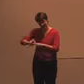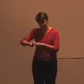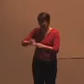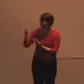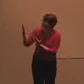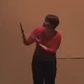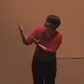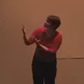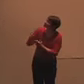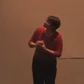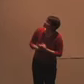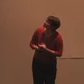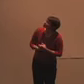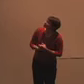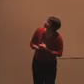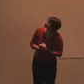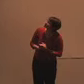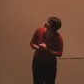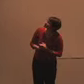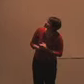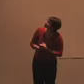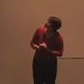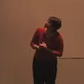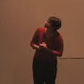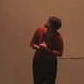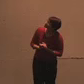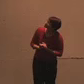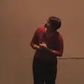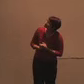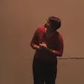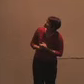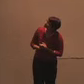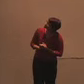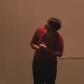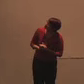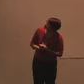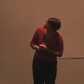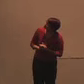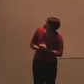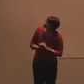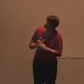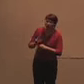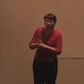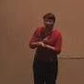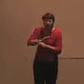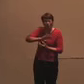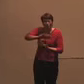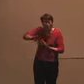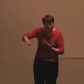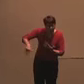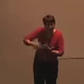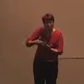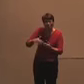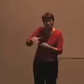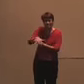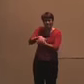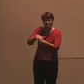But yeah, you can use this whole space-- or not the space, not even the space,